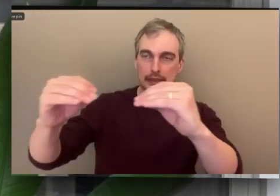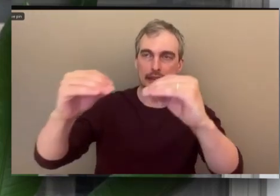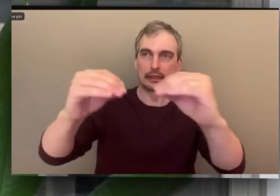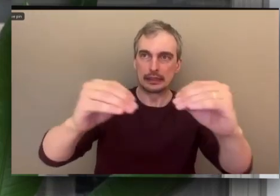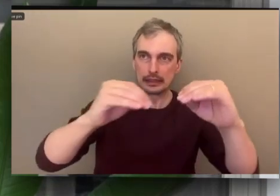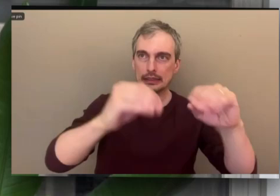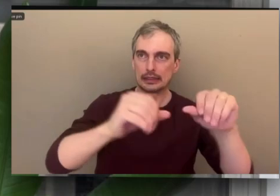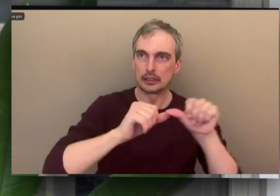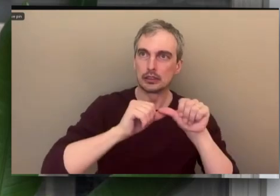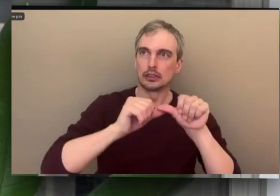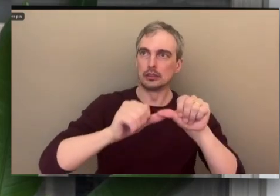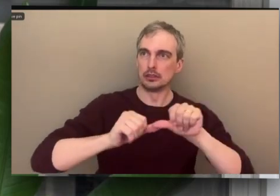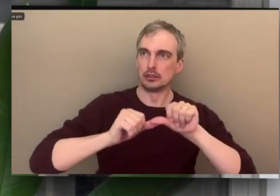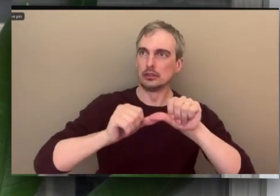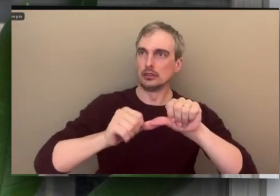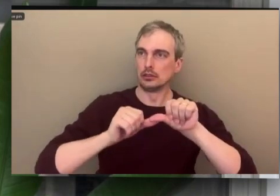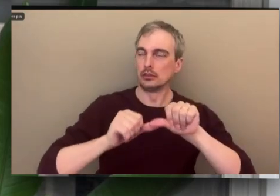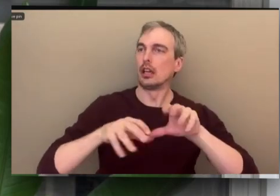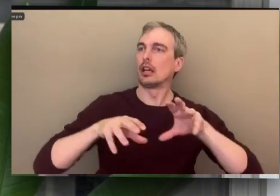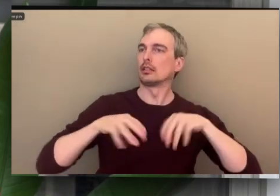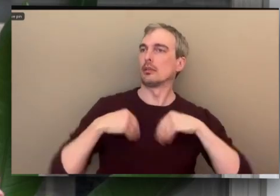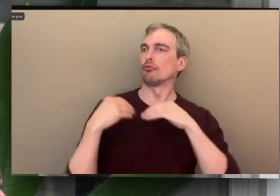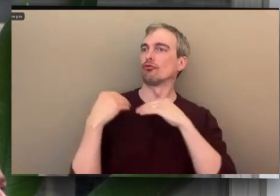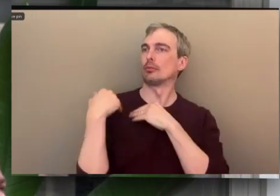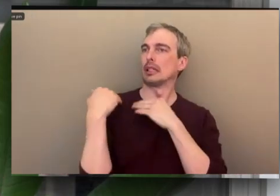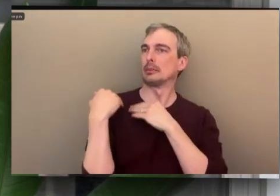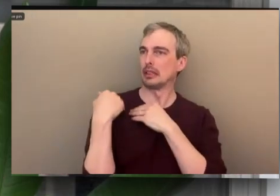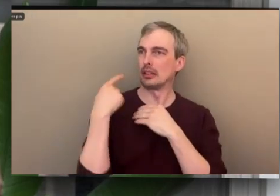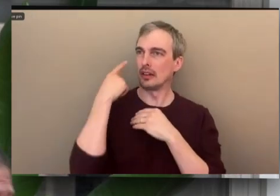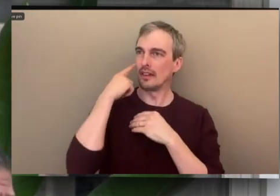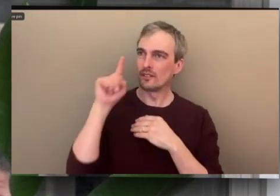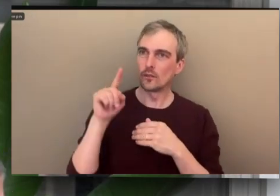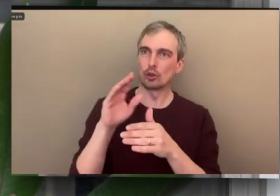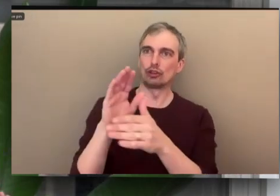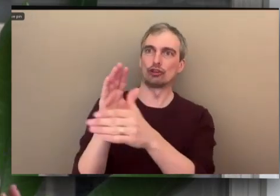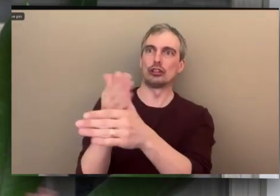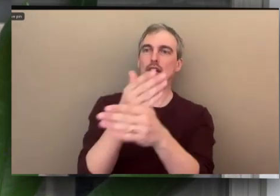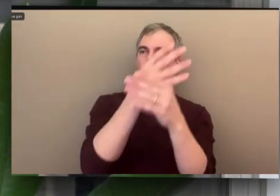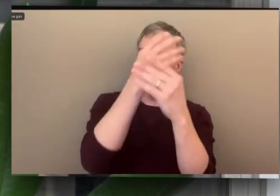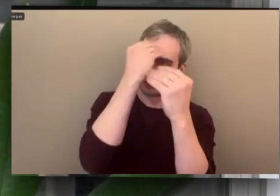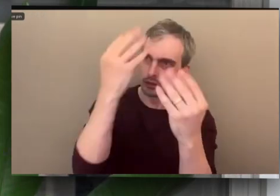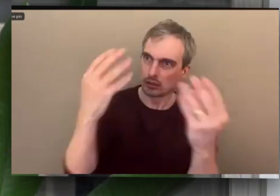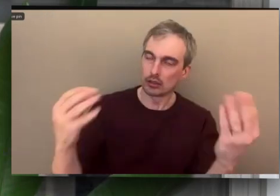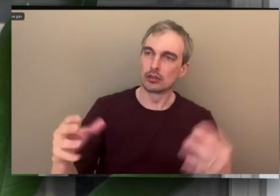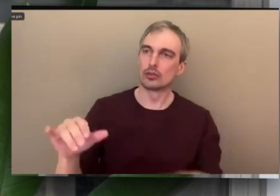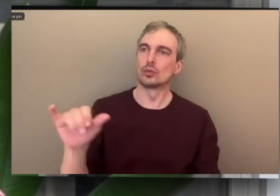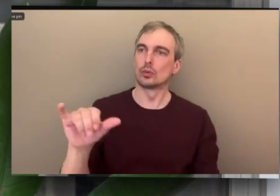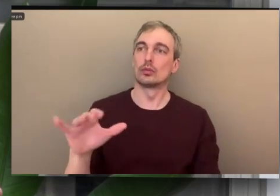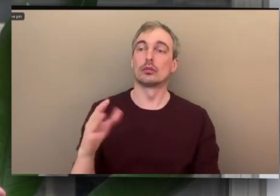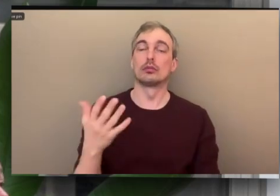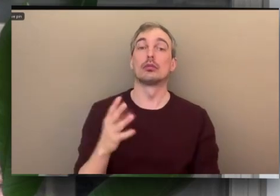Yeah. Some people will get it right away. Some people... They're just gonna be so fixed on like a KPI.